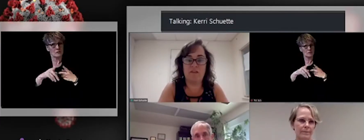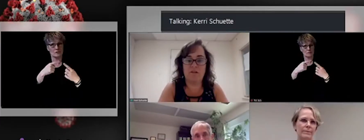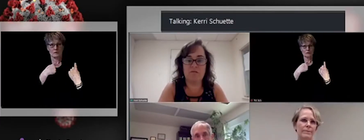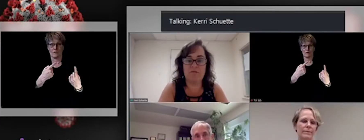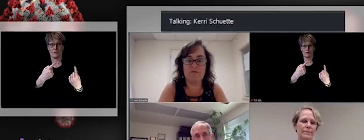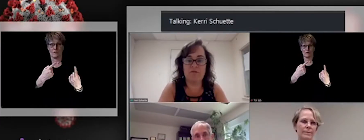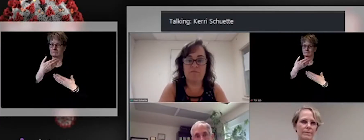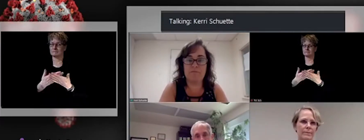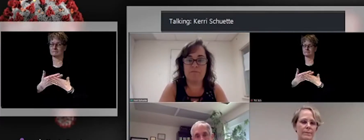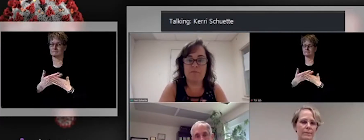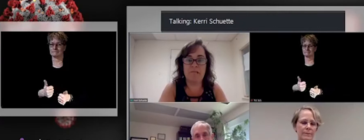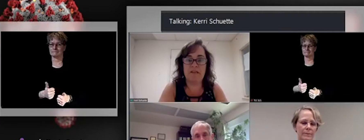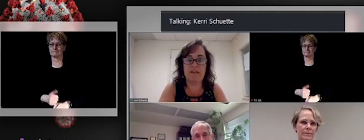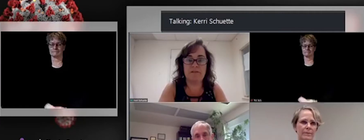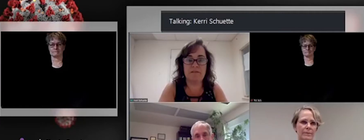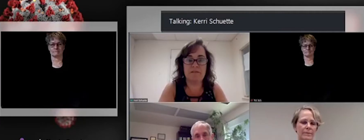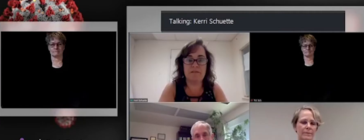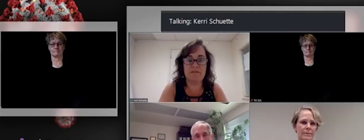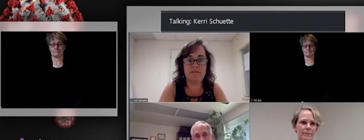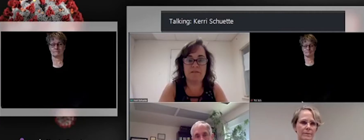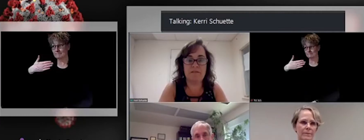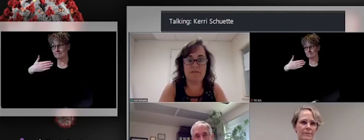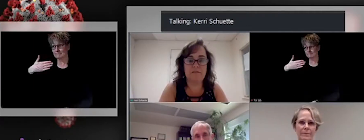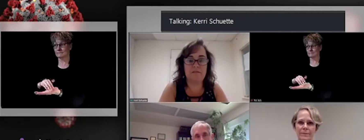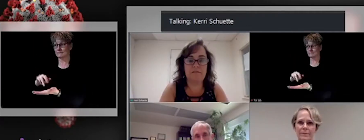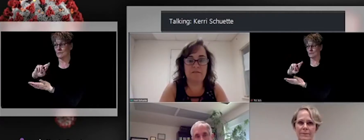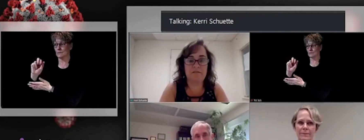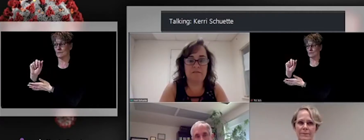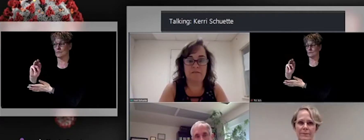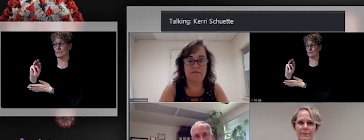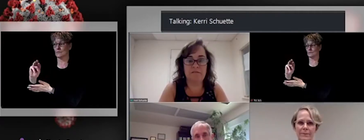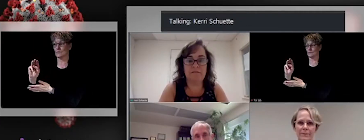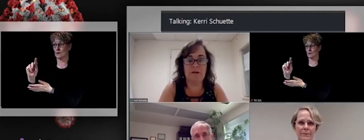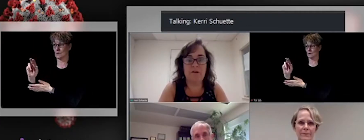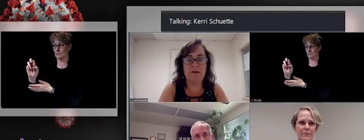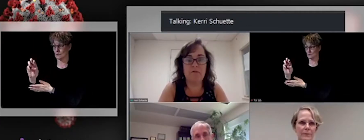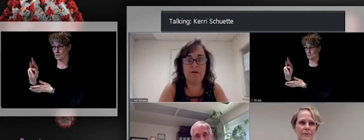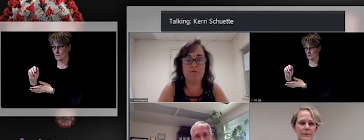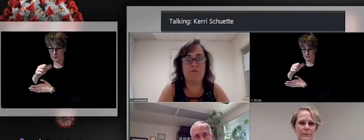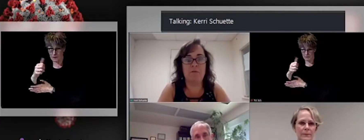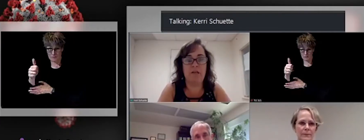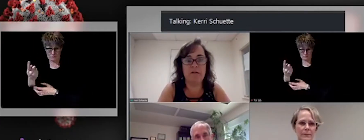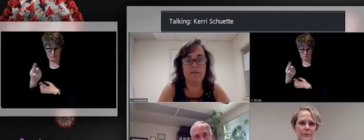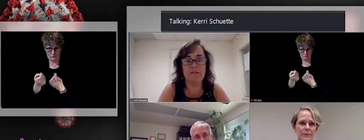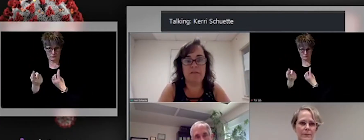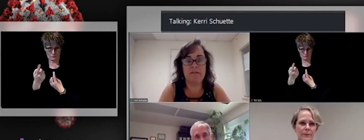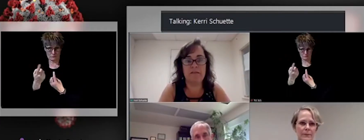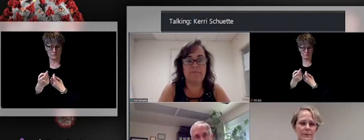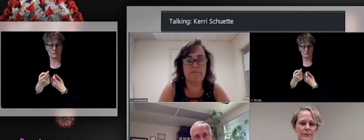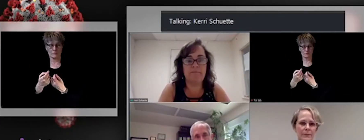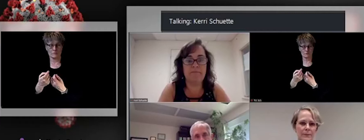Alright, thank you, Dr. Ramstrom. Anybody else? Alright we're ready for media questions.